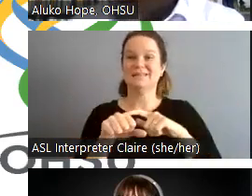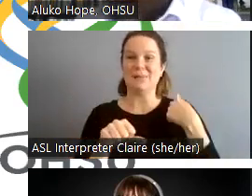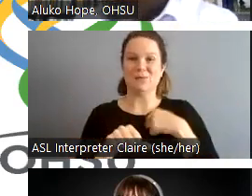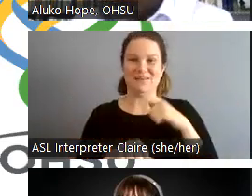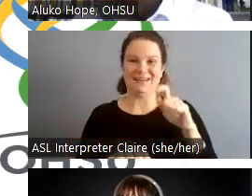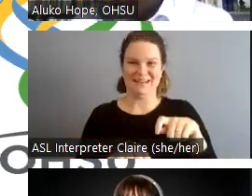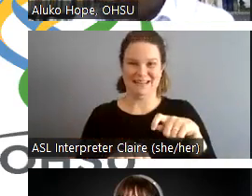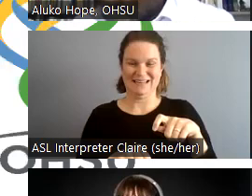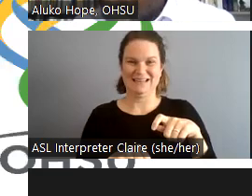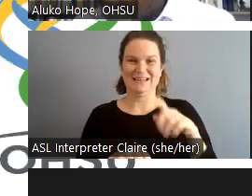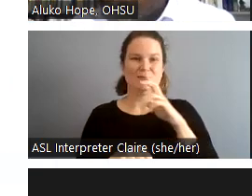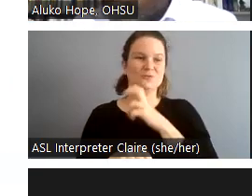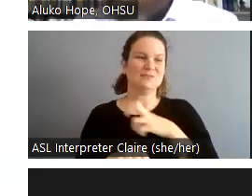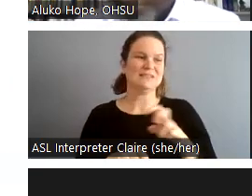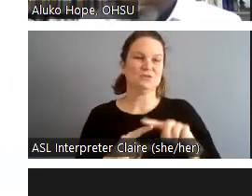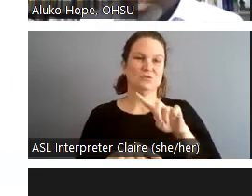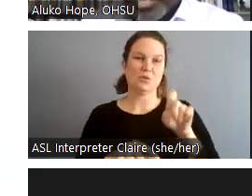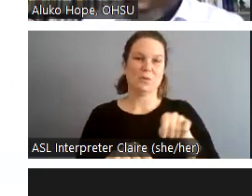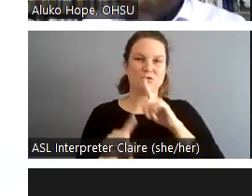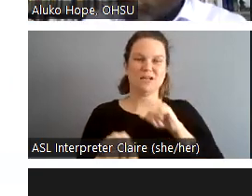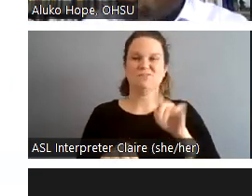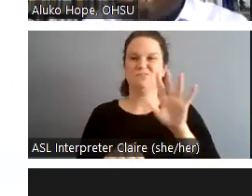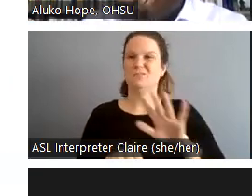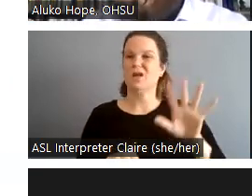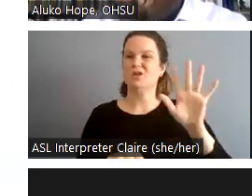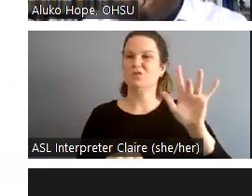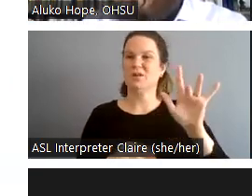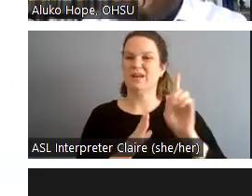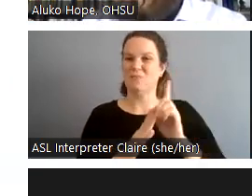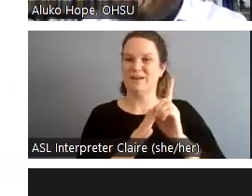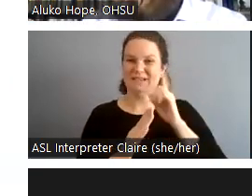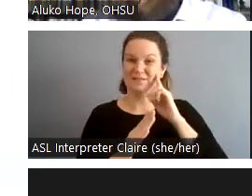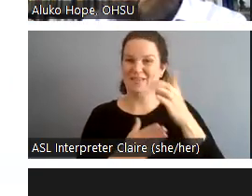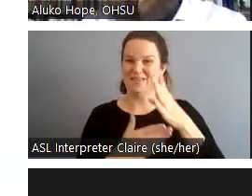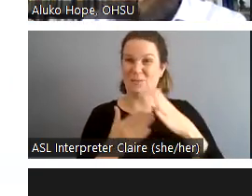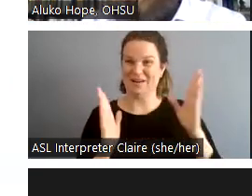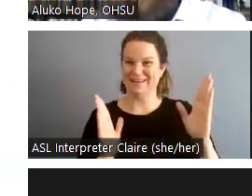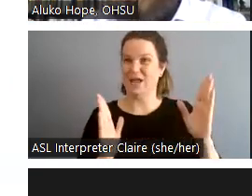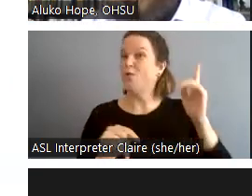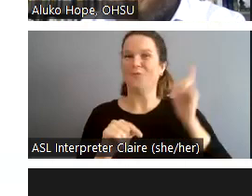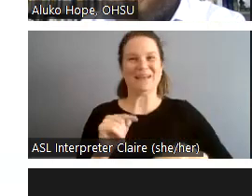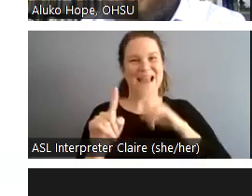move into our Q and A. We have about 25 minutes set aside for this. We know we